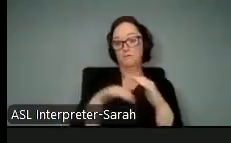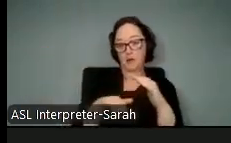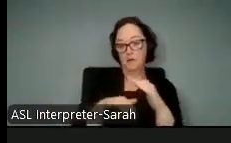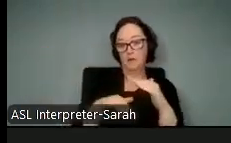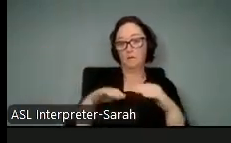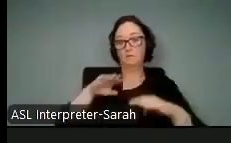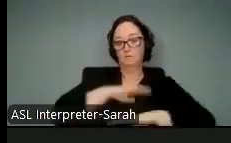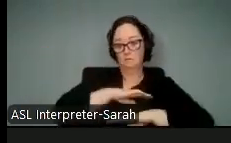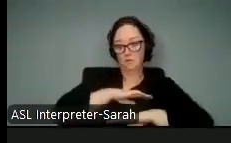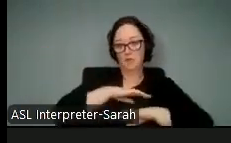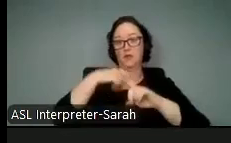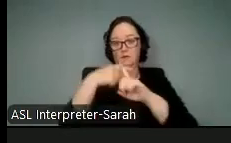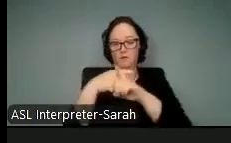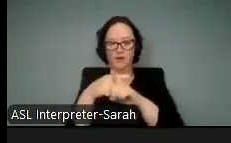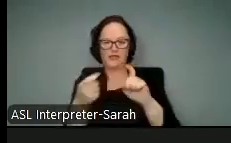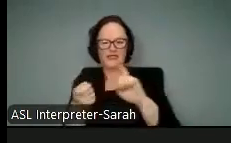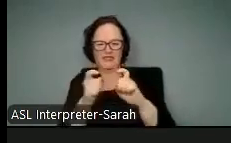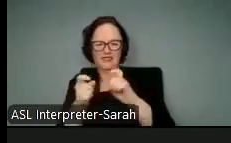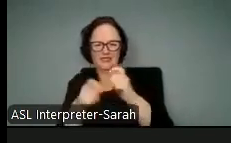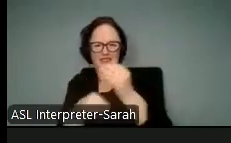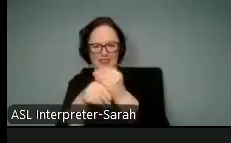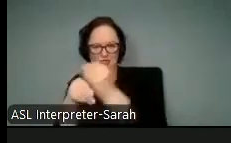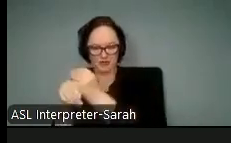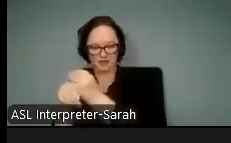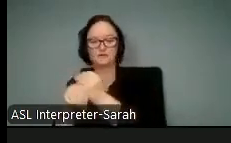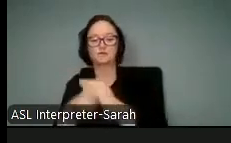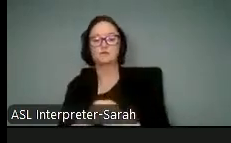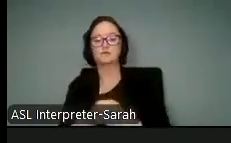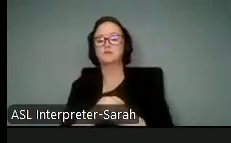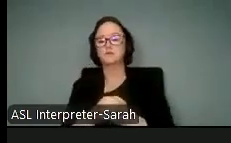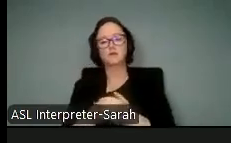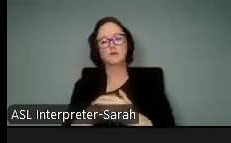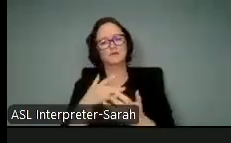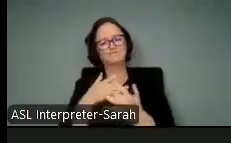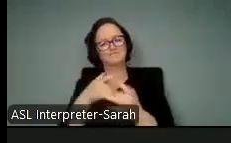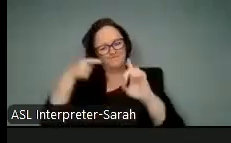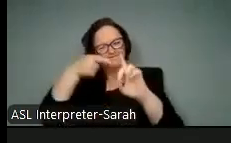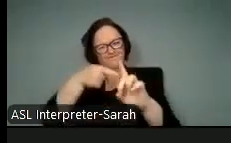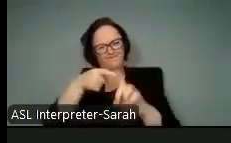This is what we target most of the time. We also triple A, AAA,